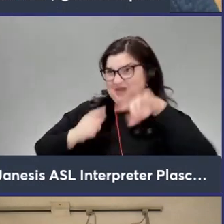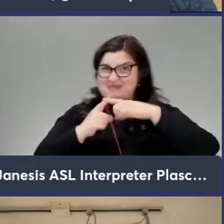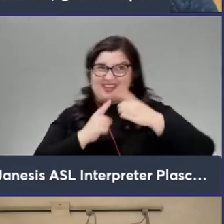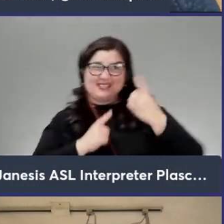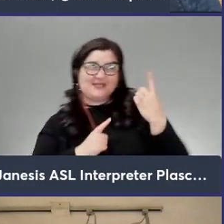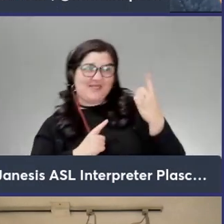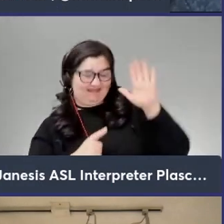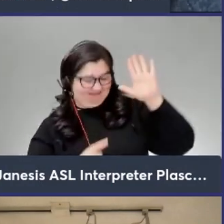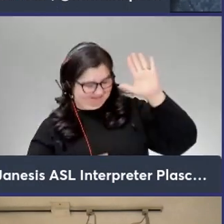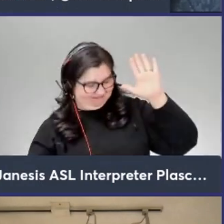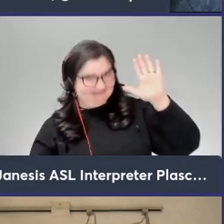Let's see.